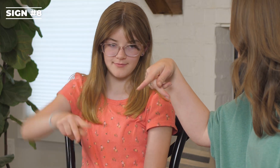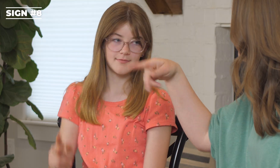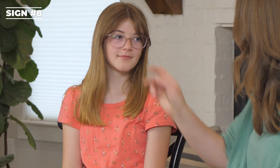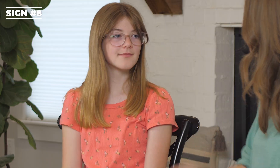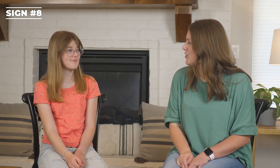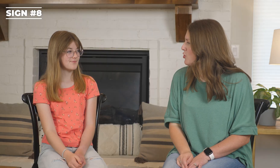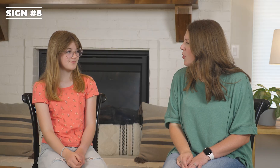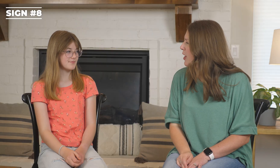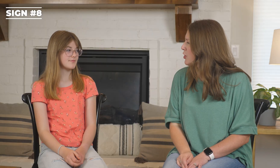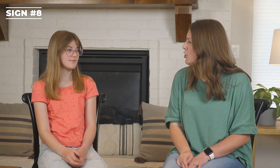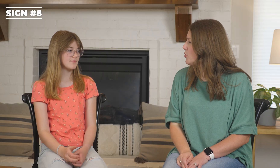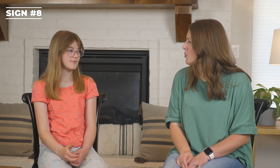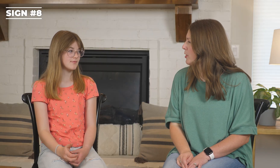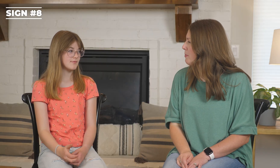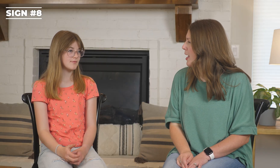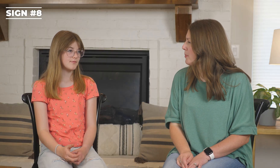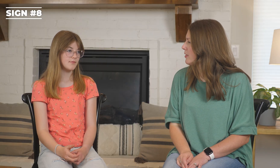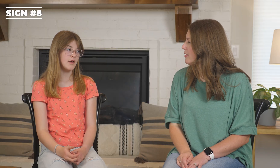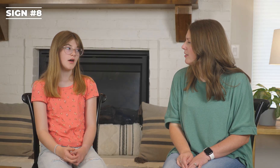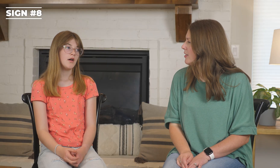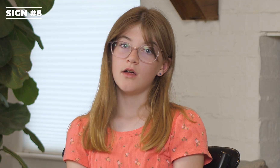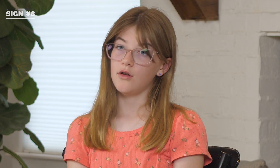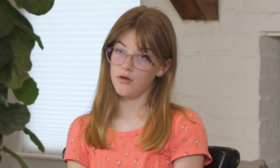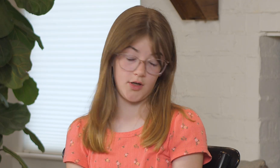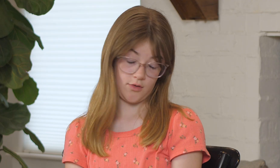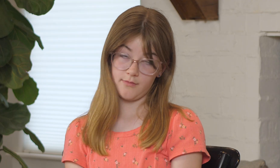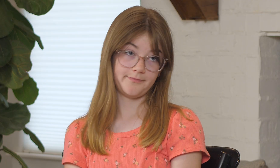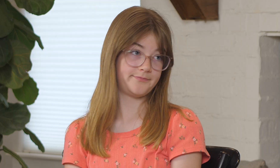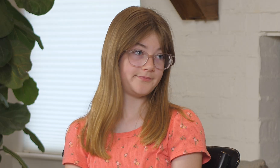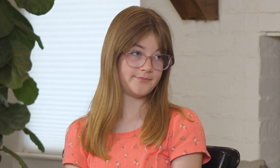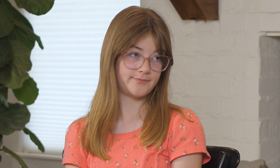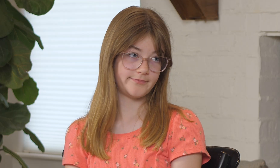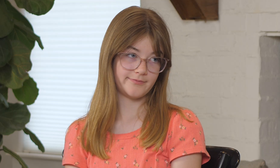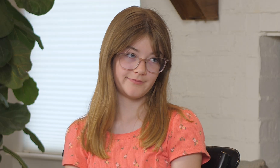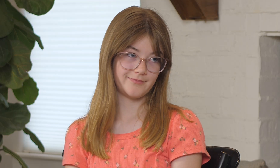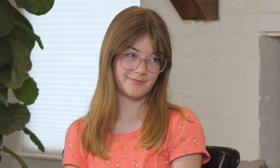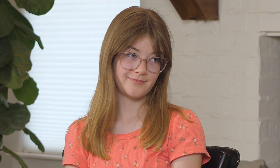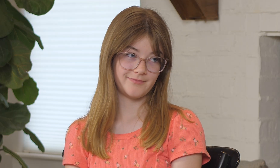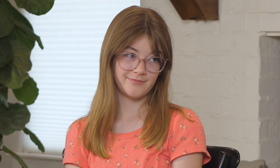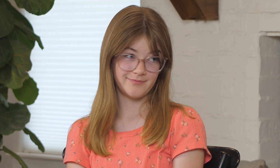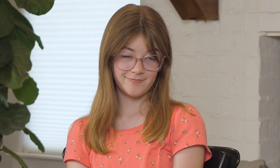Awesome. Do you know how to use a real map? No. Okay, well. You learned.